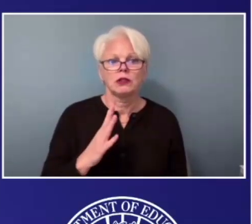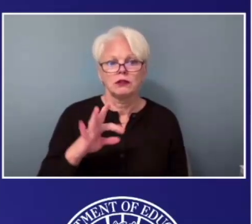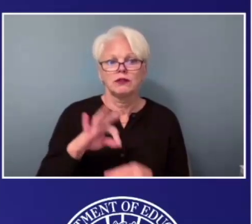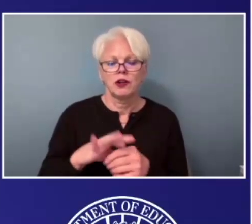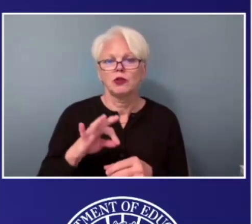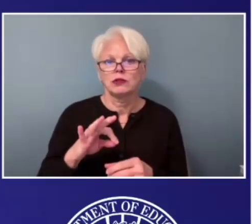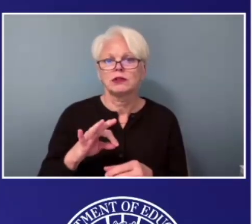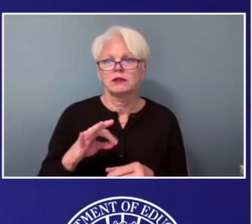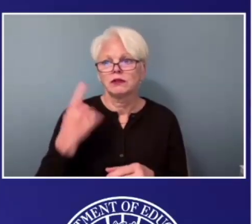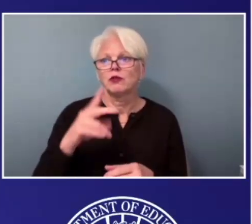consensus.